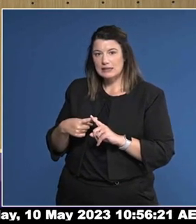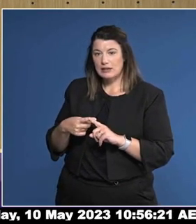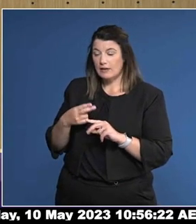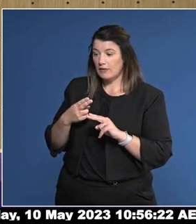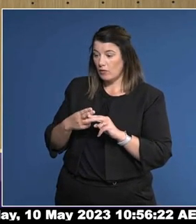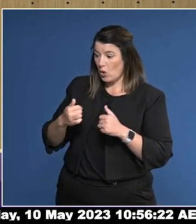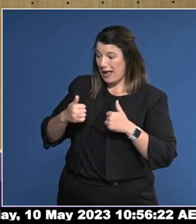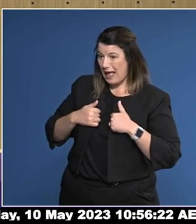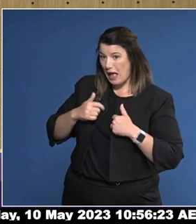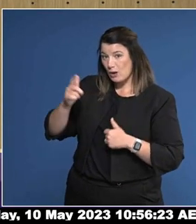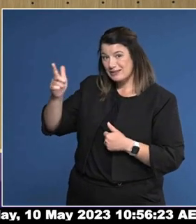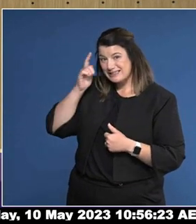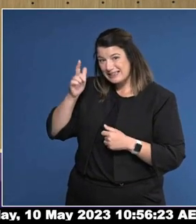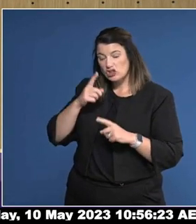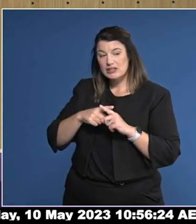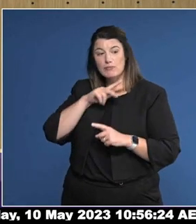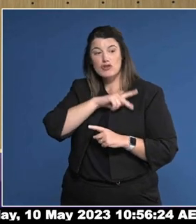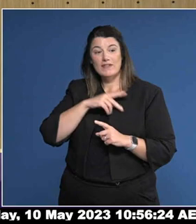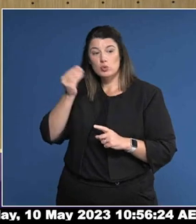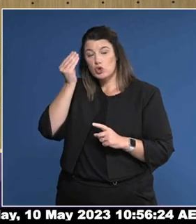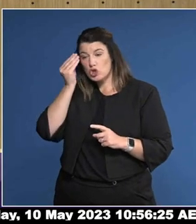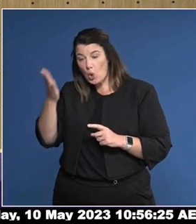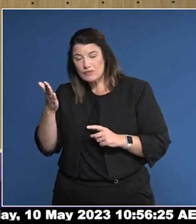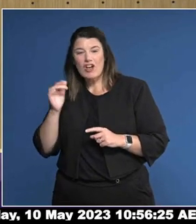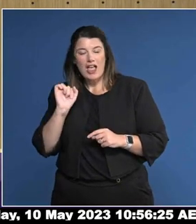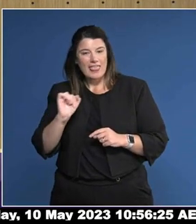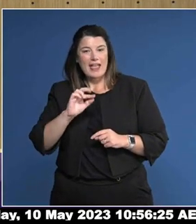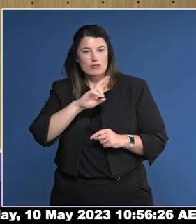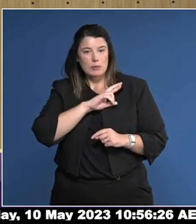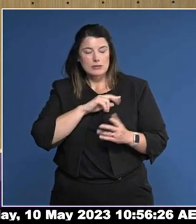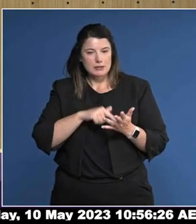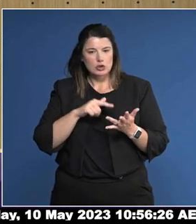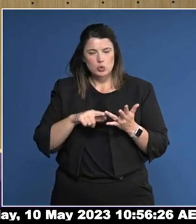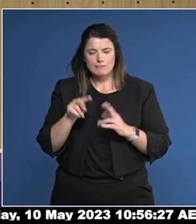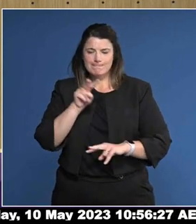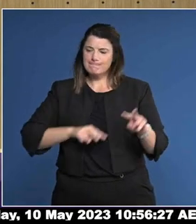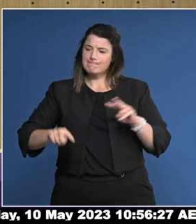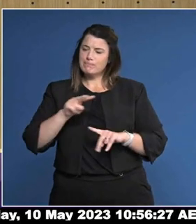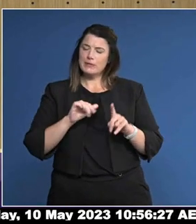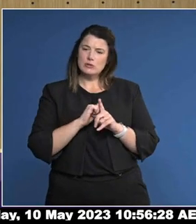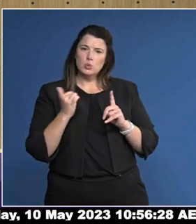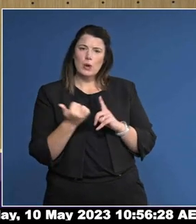professional notifiers to exercise their professional judgment as to whether that